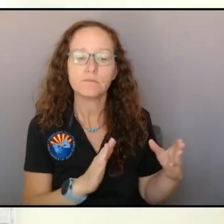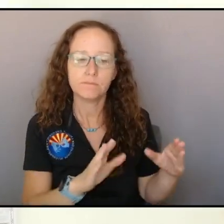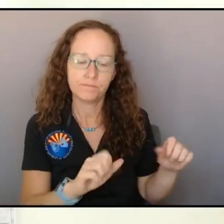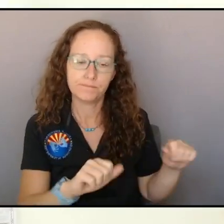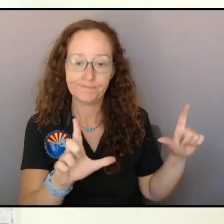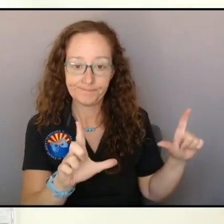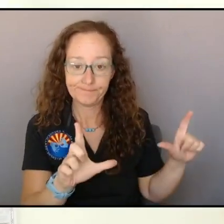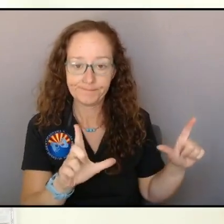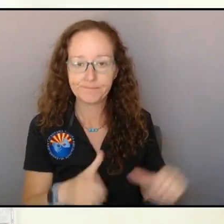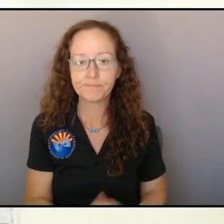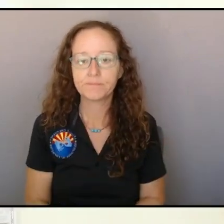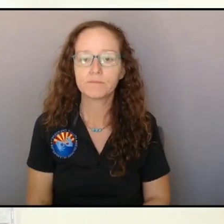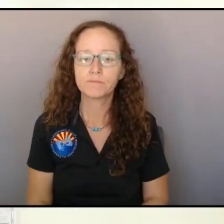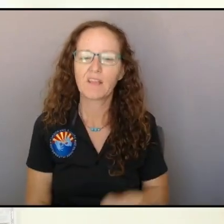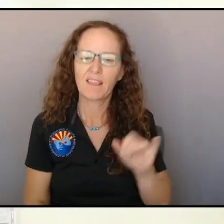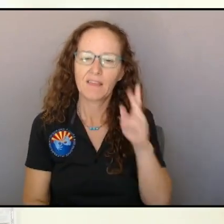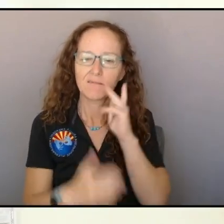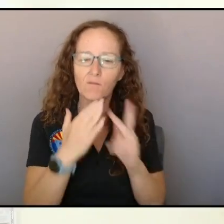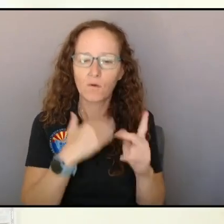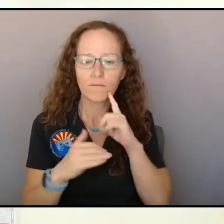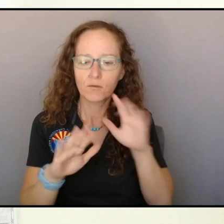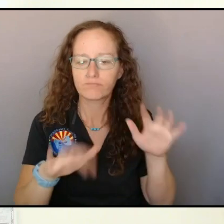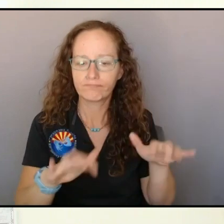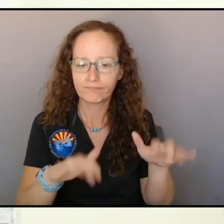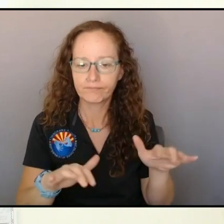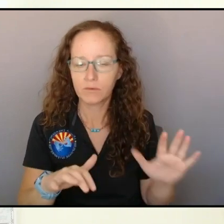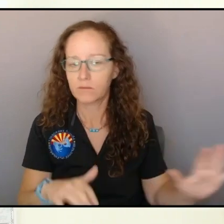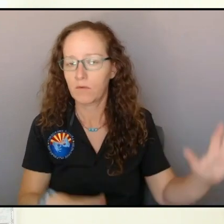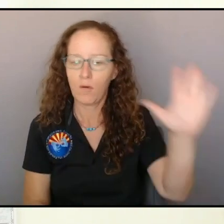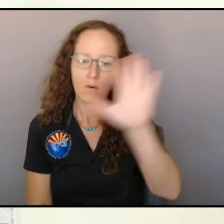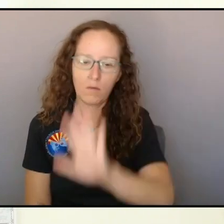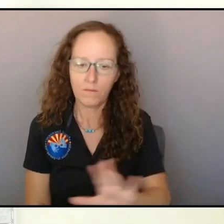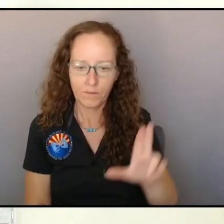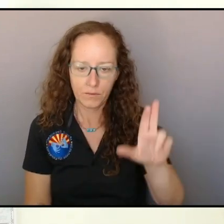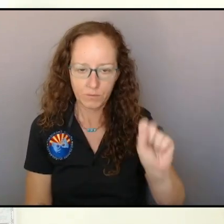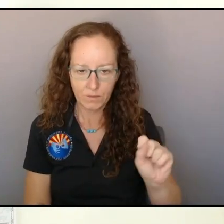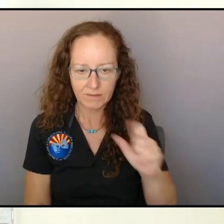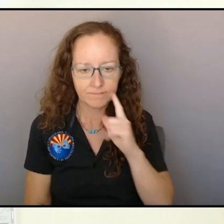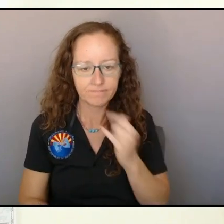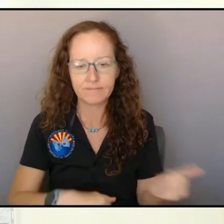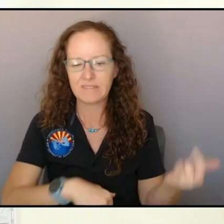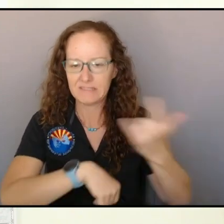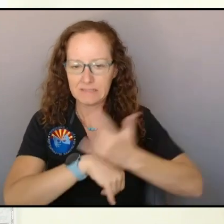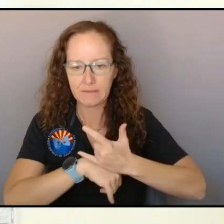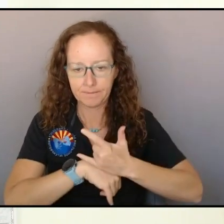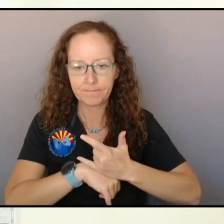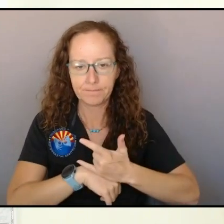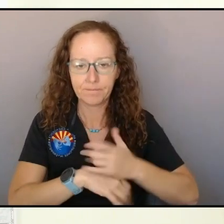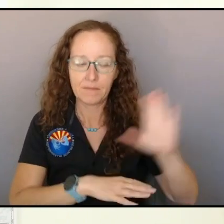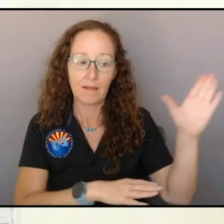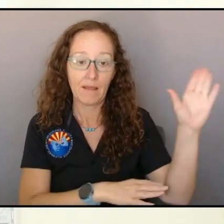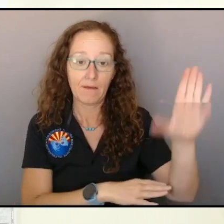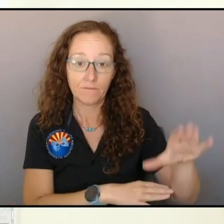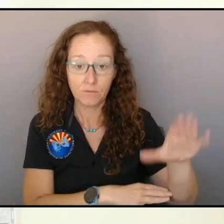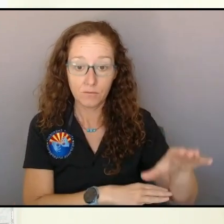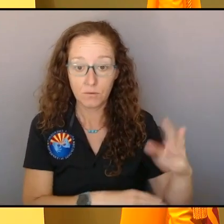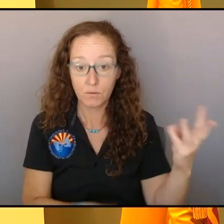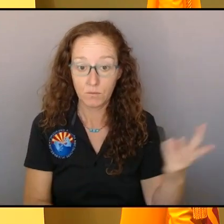for precipitation across the United States for today. So we're looking at this afternoon, Wednesday and you can see we're